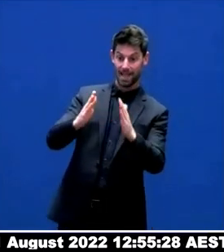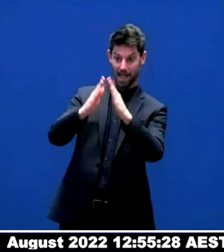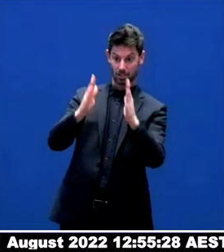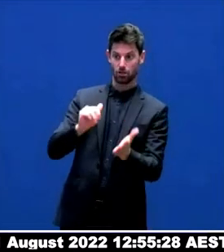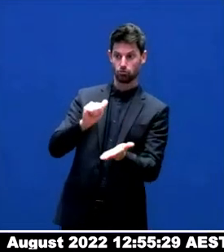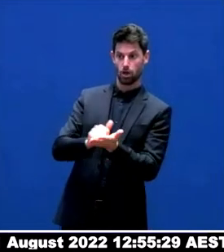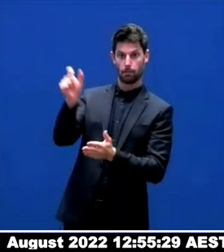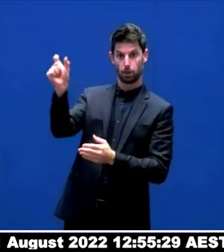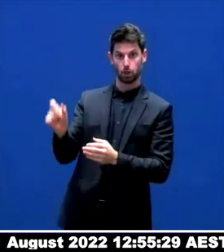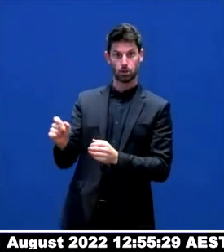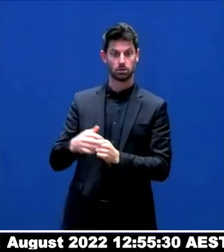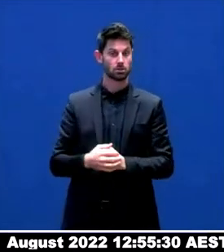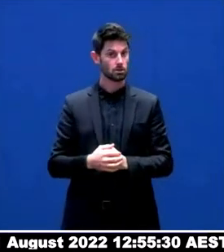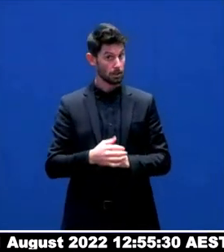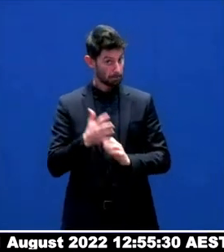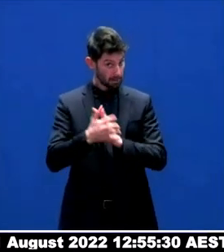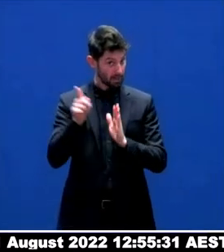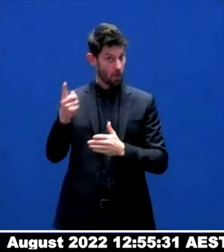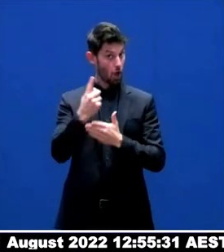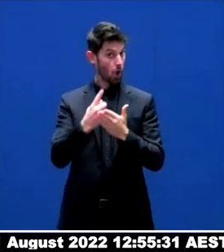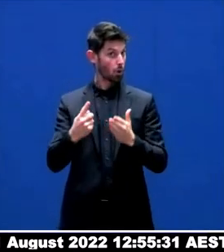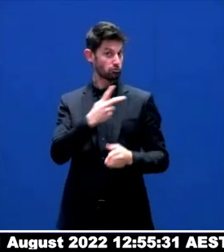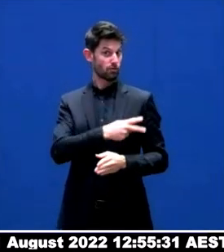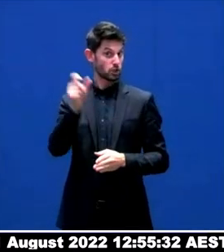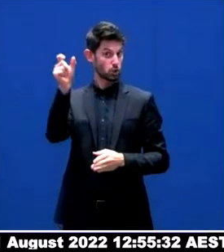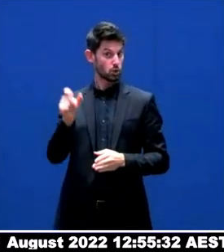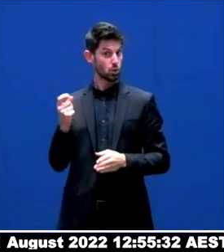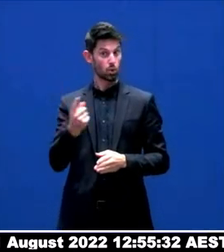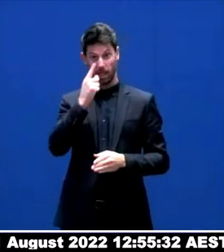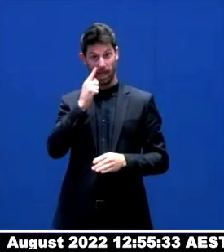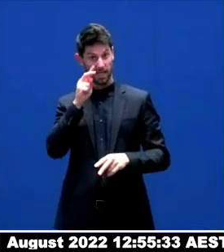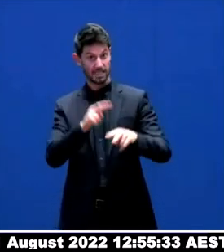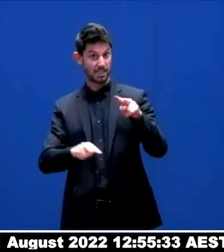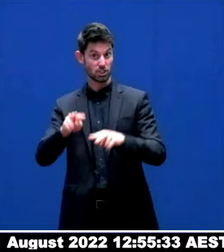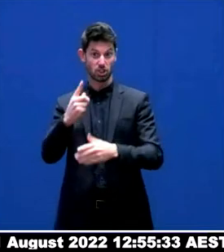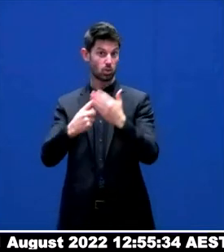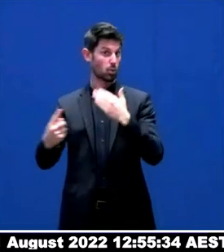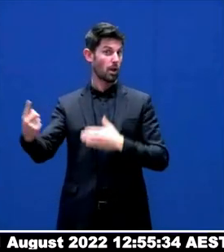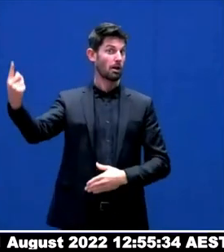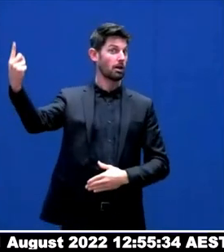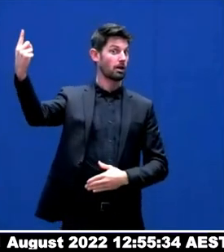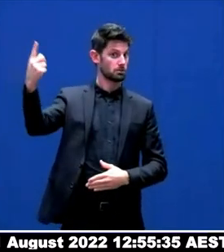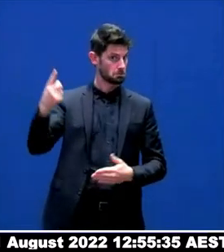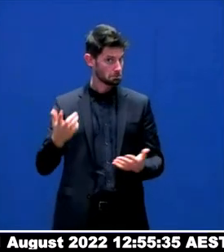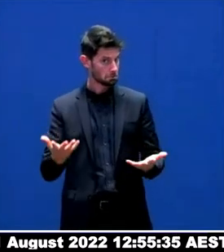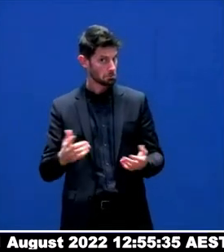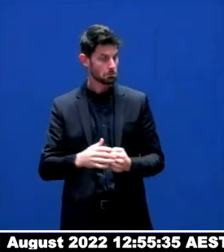And they're the only discipline that can make this assessment. Is that the view that is taken? That is my understanding.